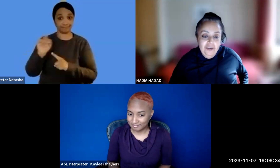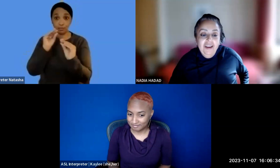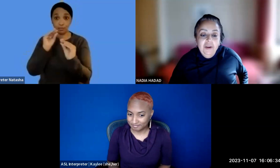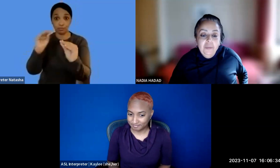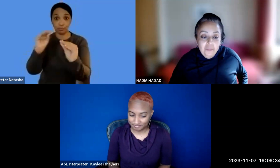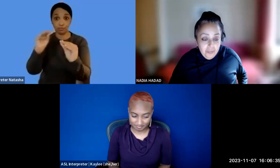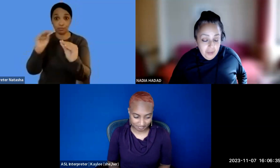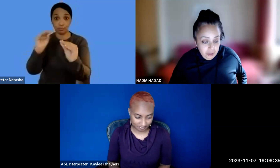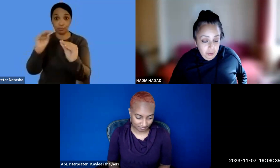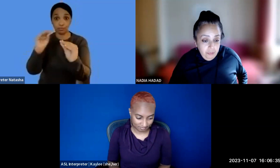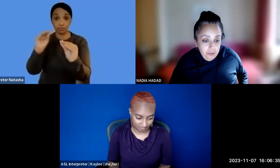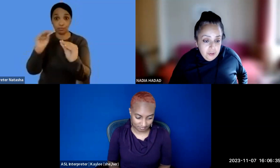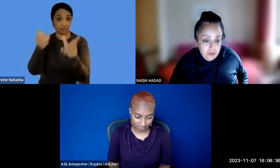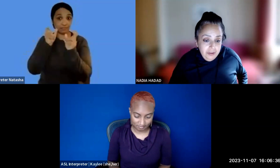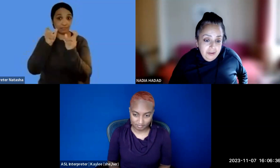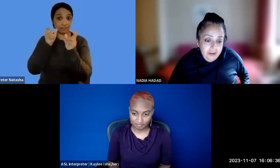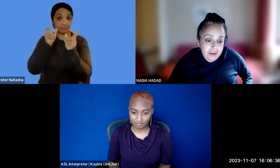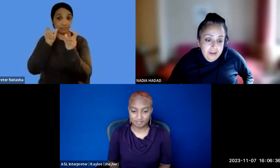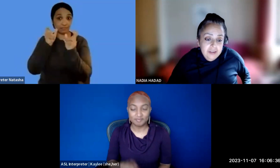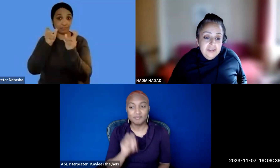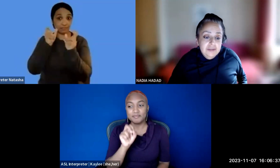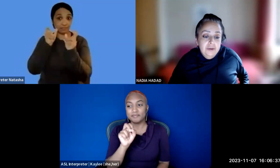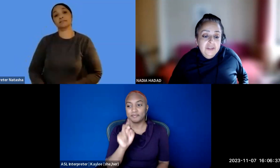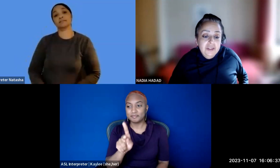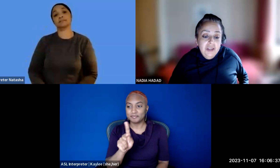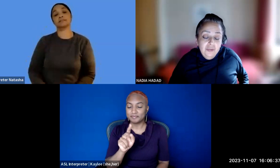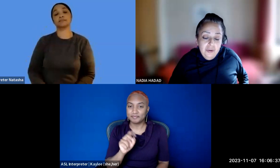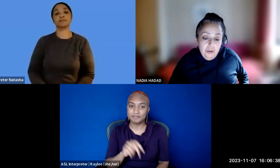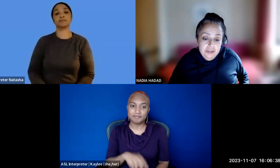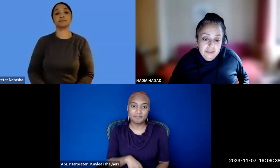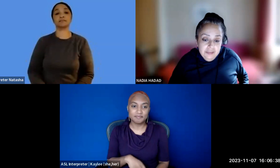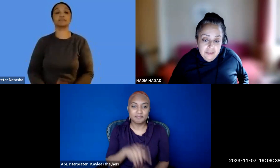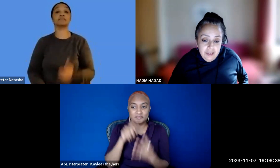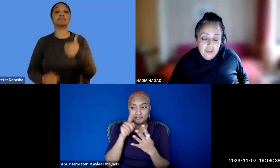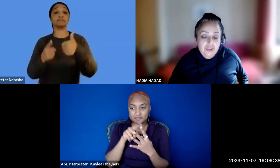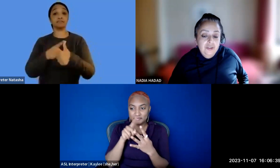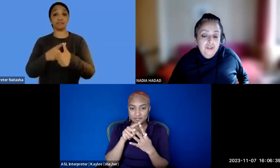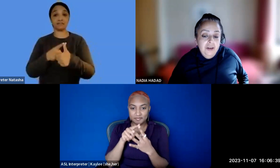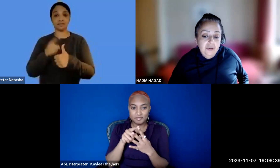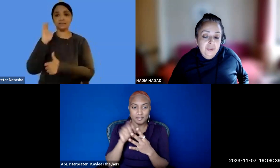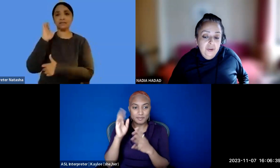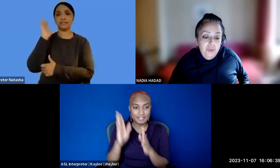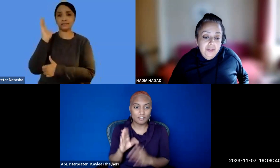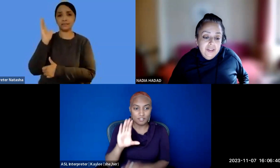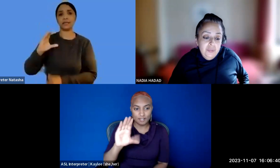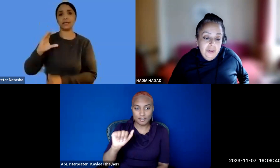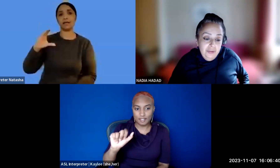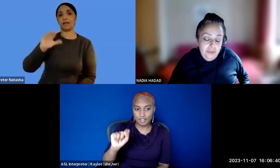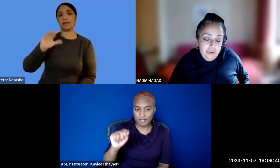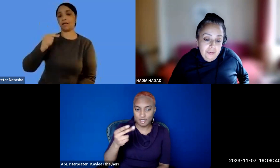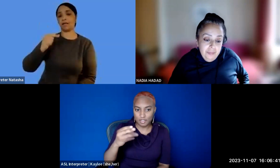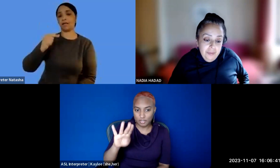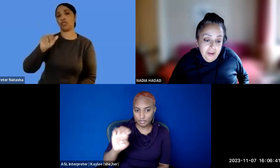So our first speaker is Ms. Catherine Naughton. She is the Director of EDF.